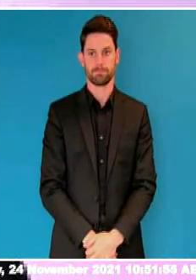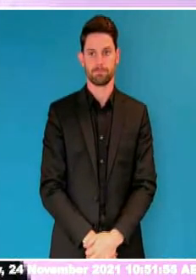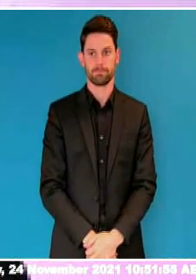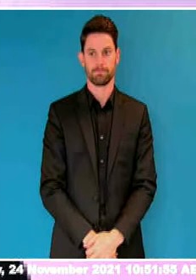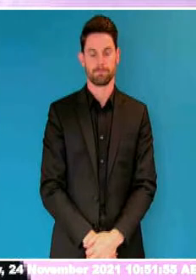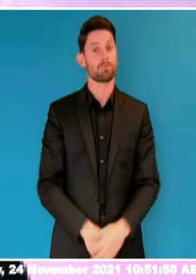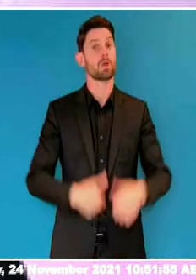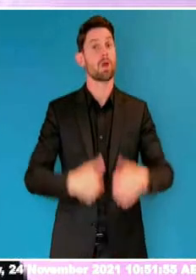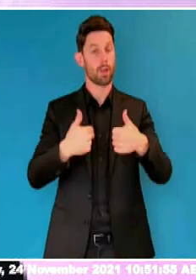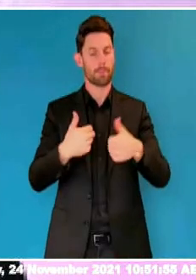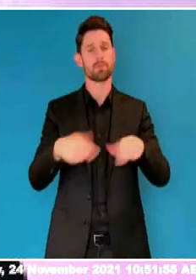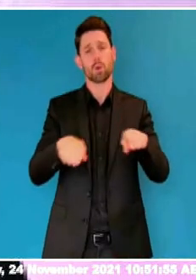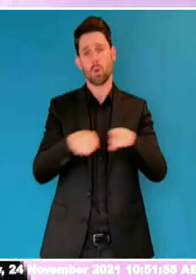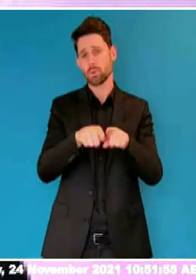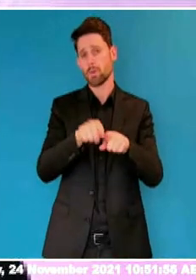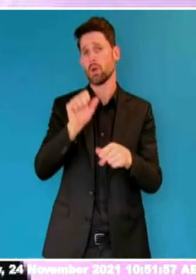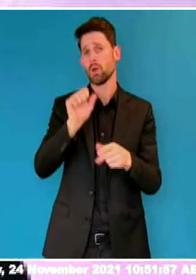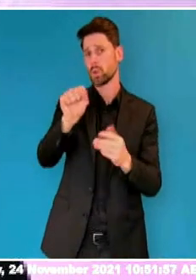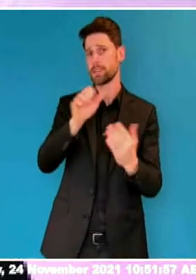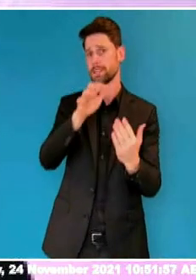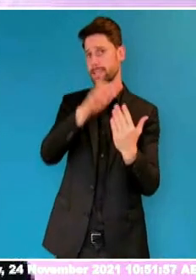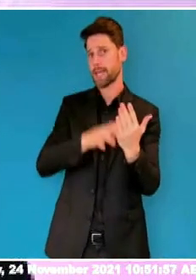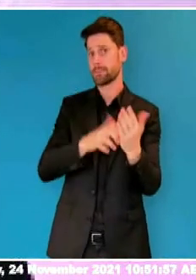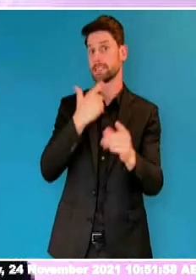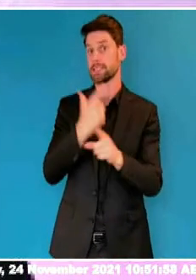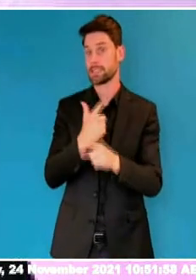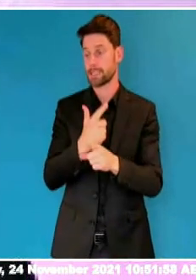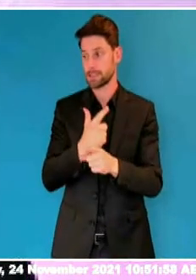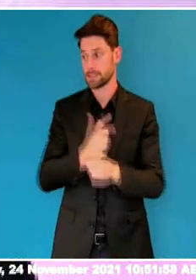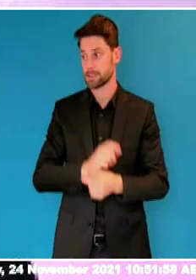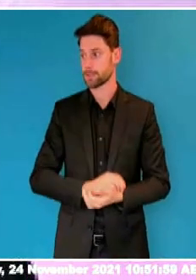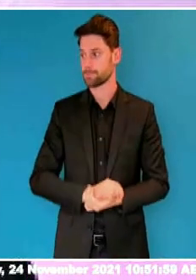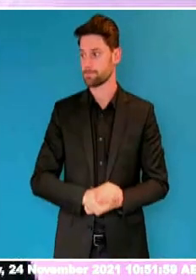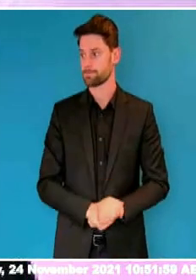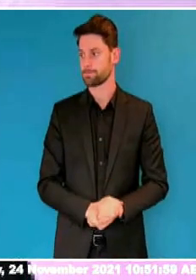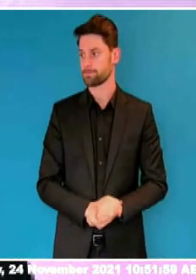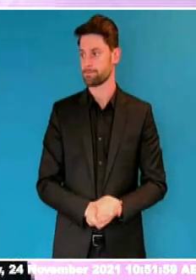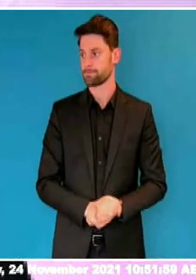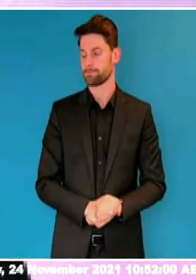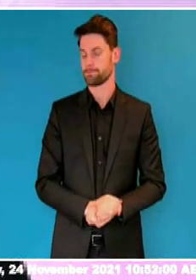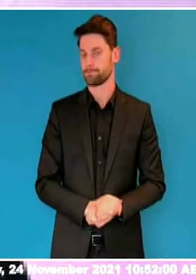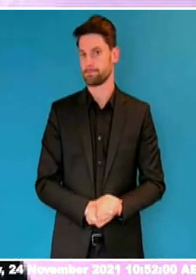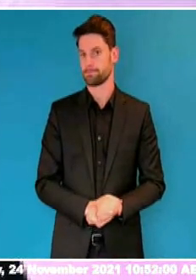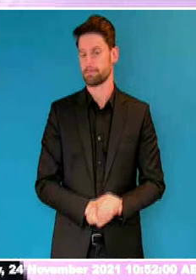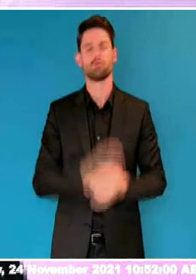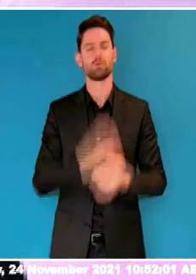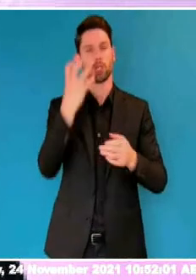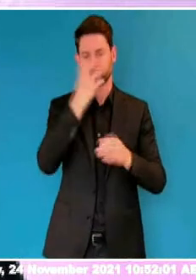your statement to say thatÂ moving on, sorry, to a topic about adjustments that are